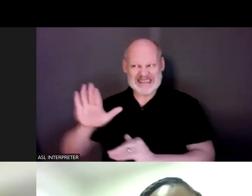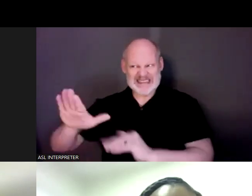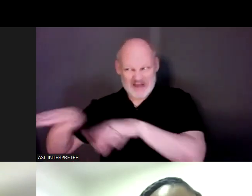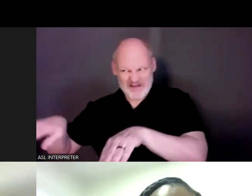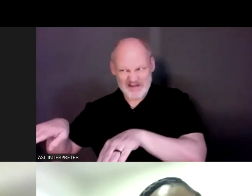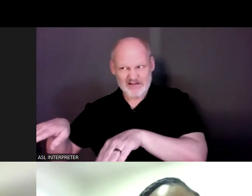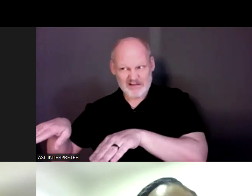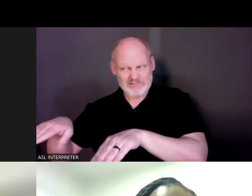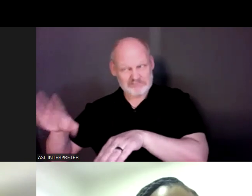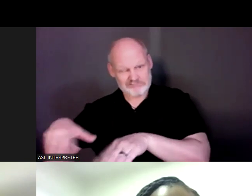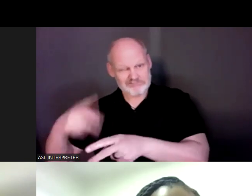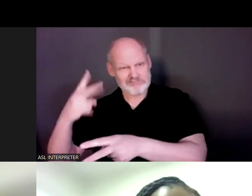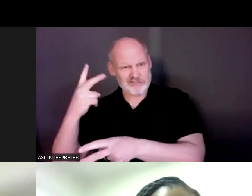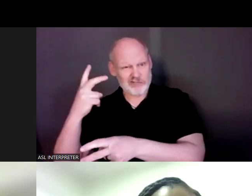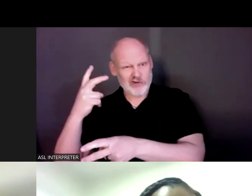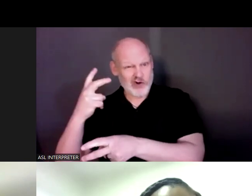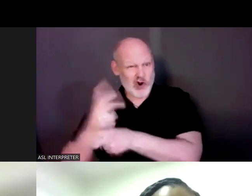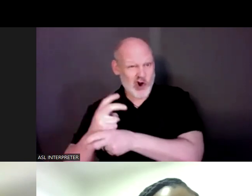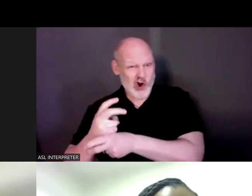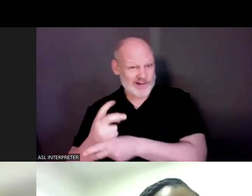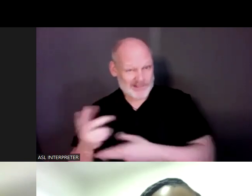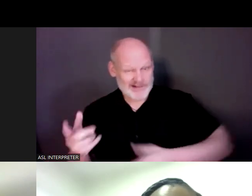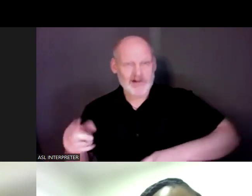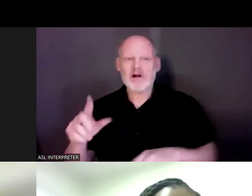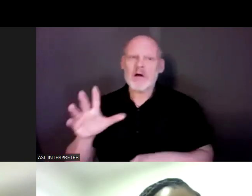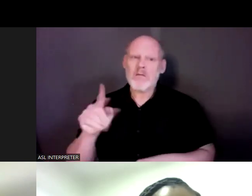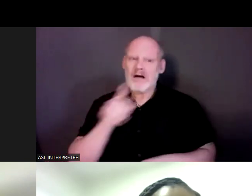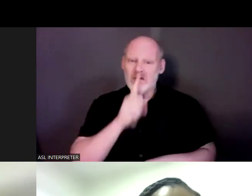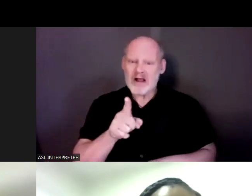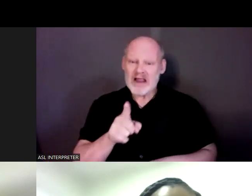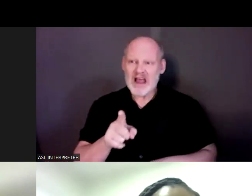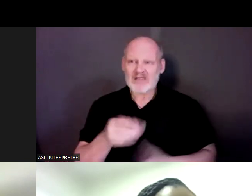push for some folks because we're pushing their practice but really funding... who